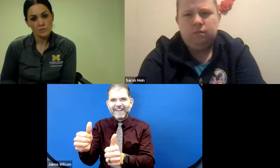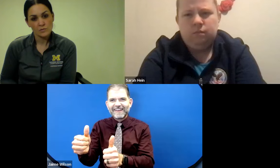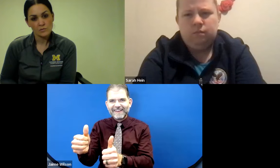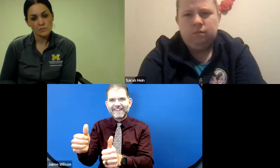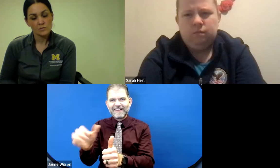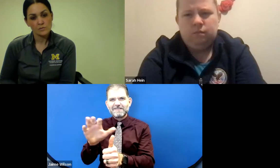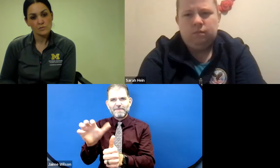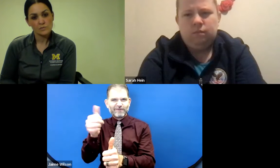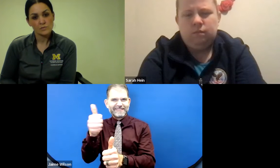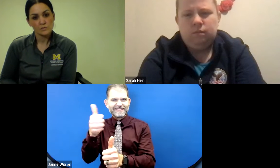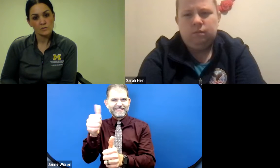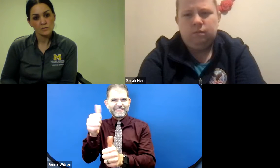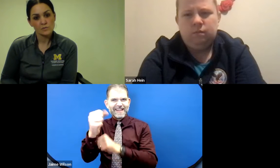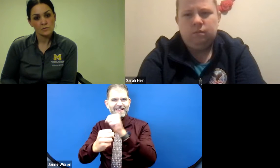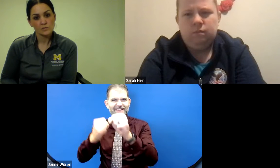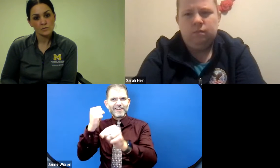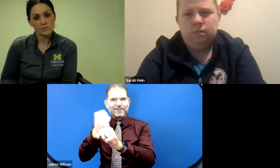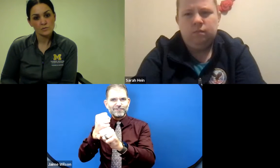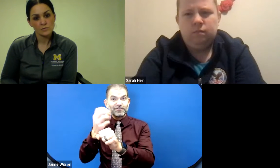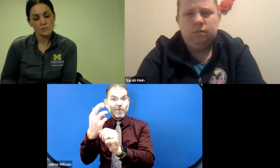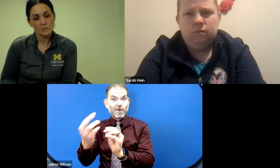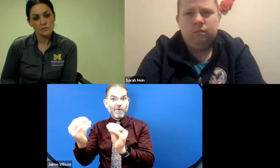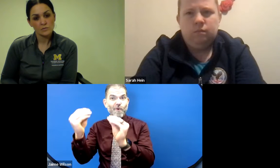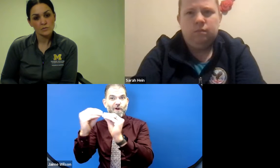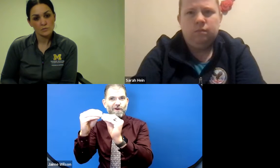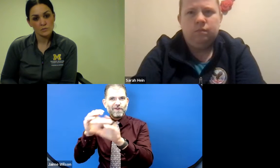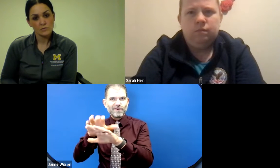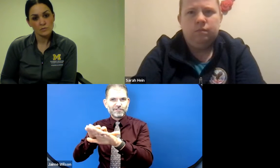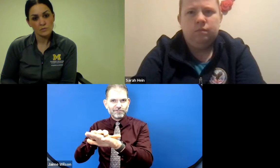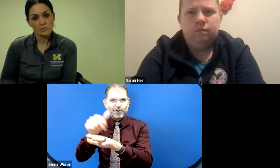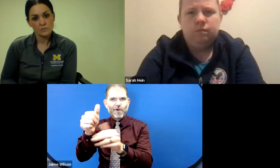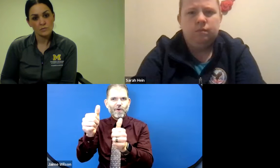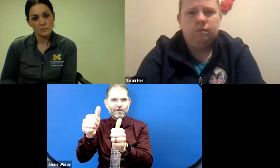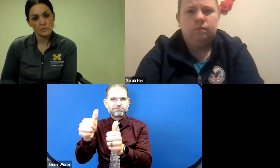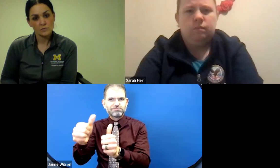ASL Interpreter: who has late onset Alzheimer's. They have a very slow progression to the disease